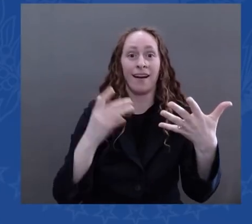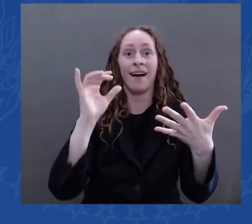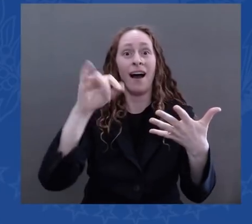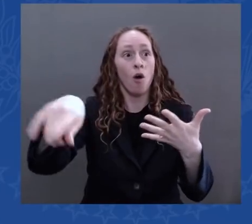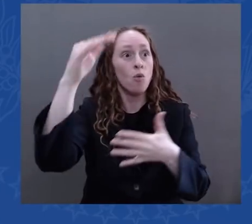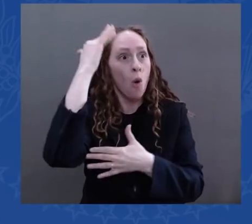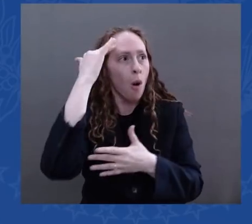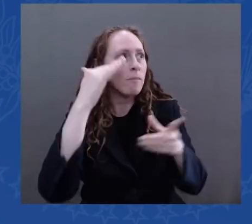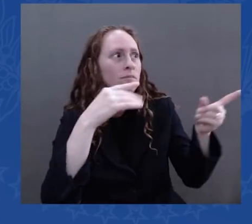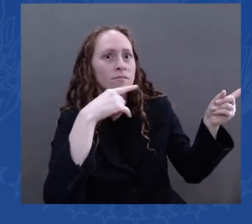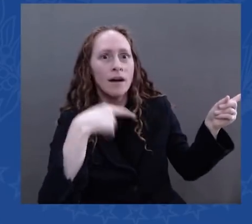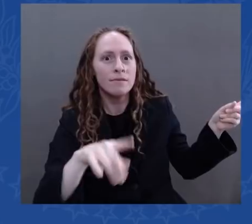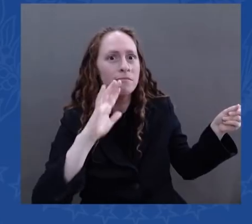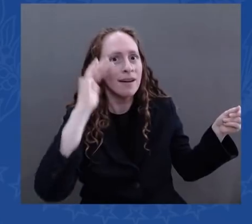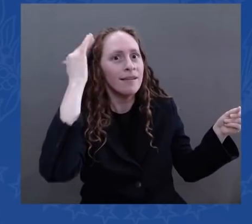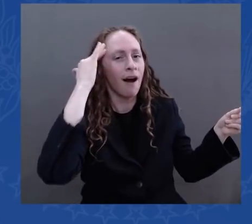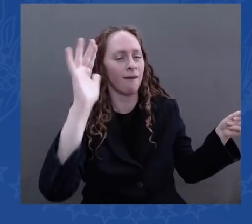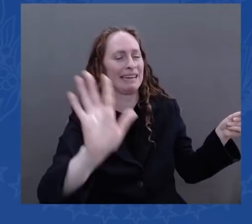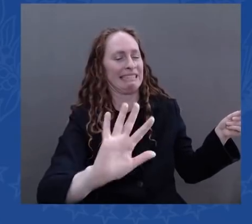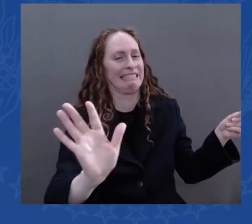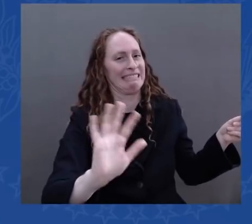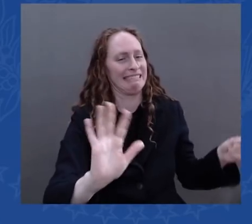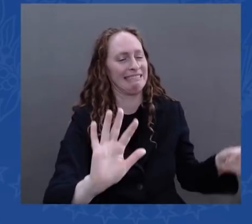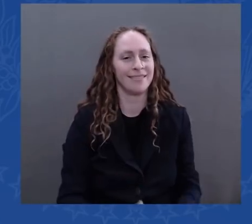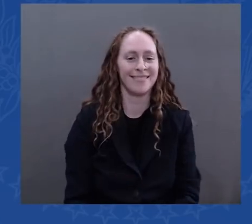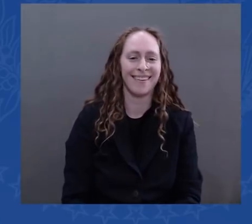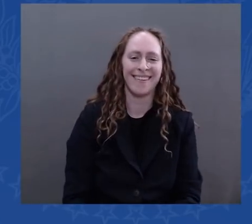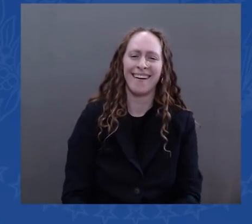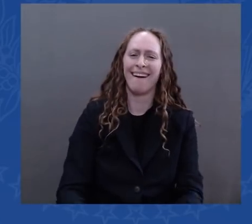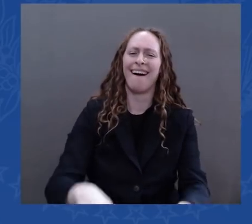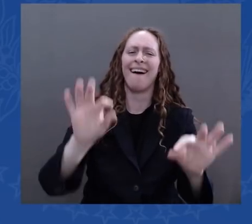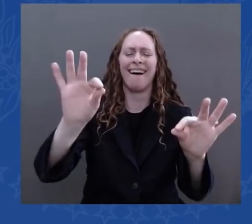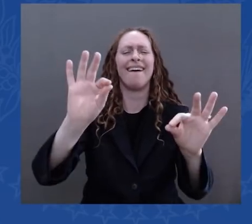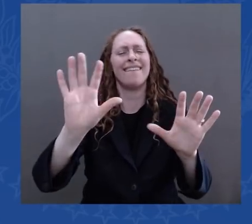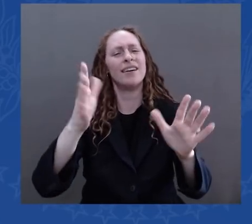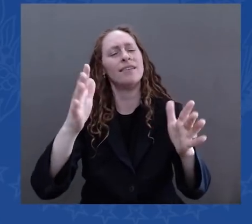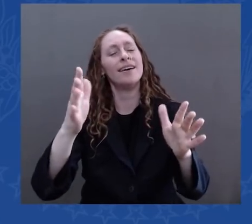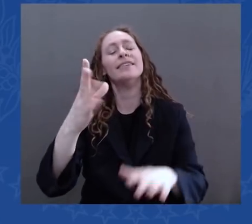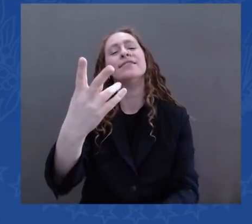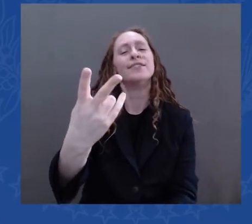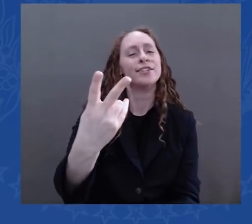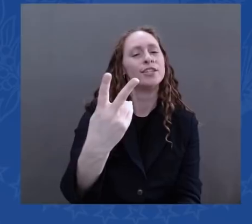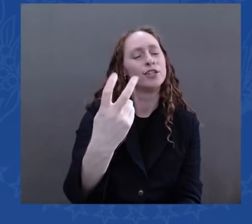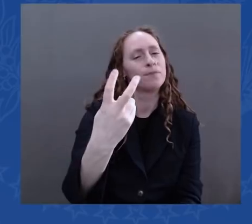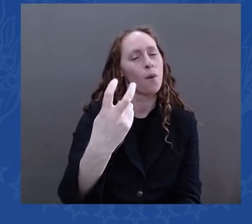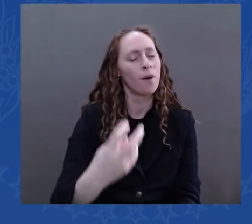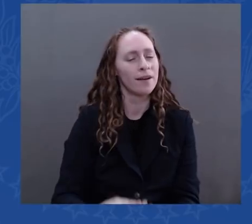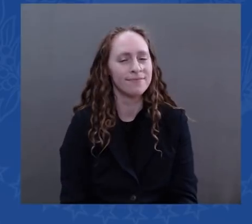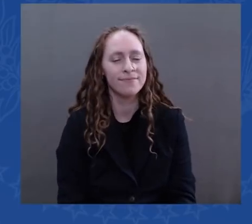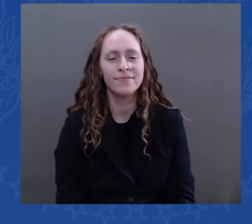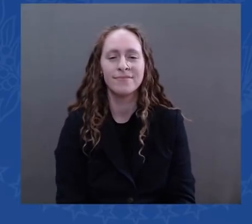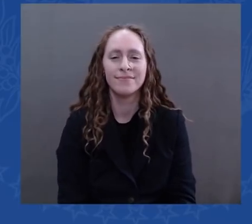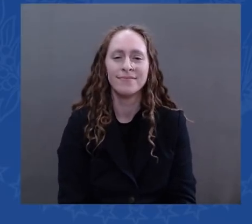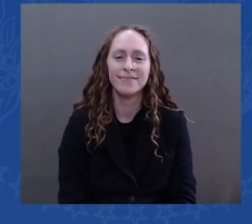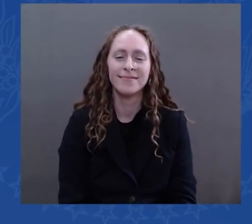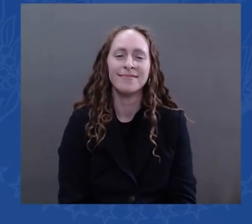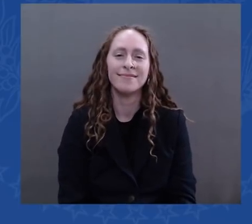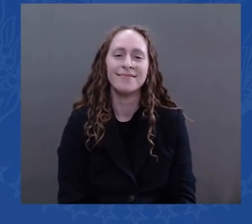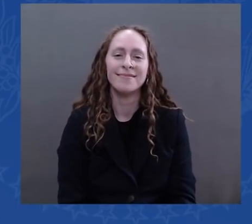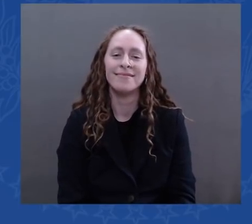All right, I'm going to -- I'm going to take two more questions. One, two. The Press: Mr. President, I still want to get back to your